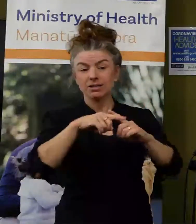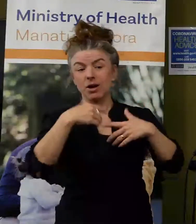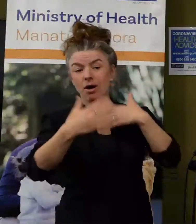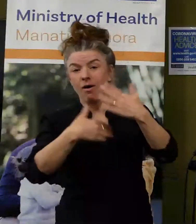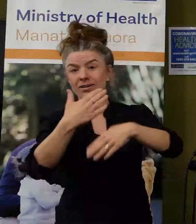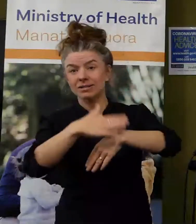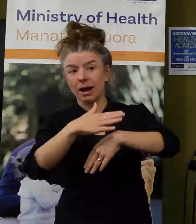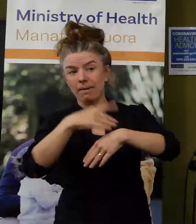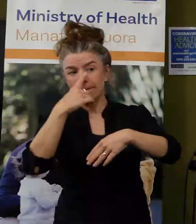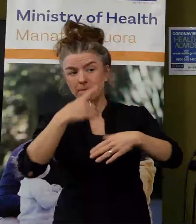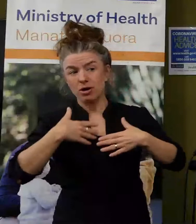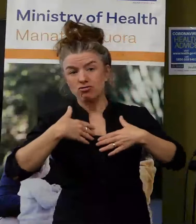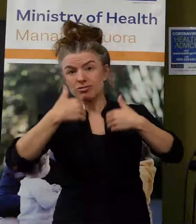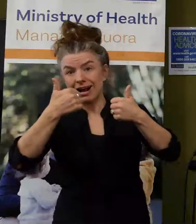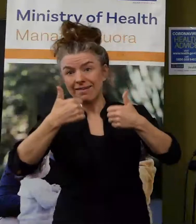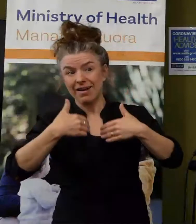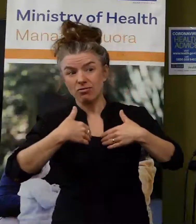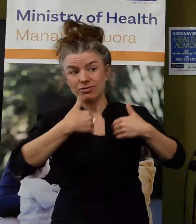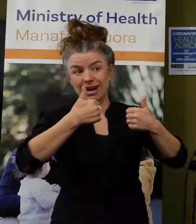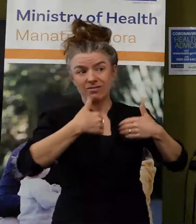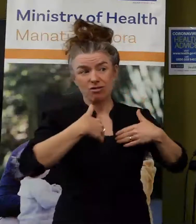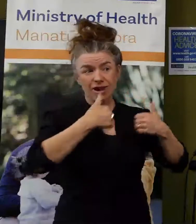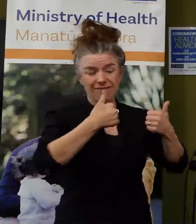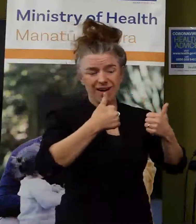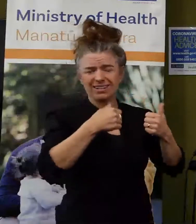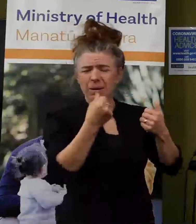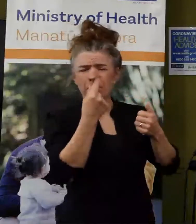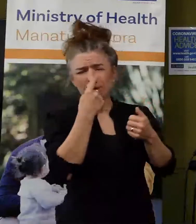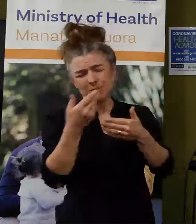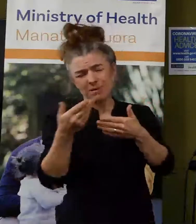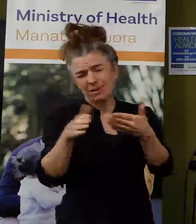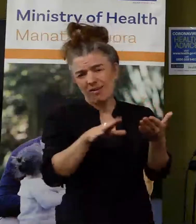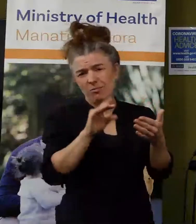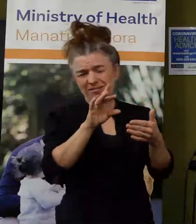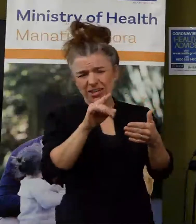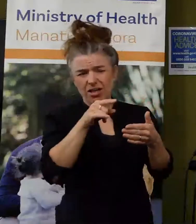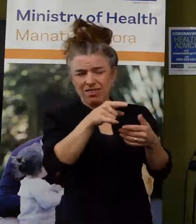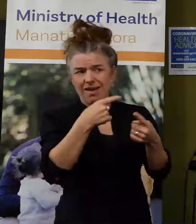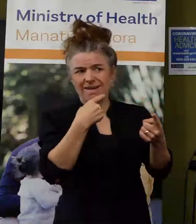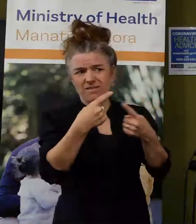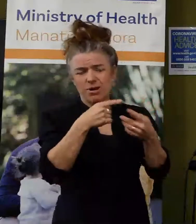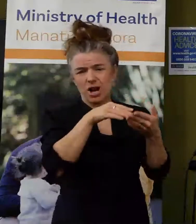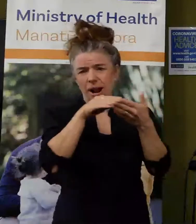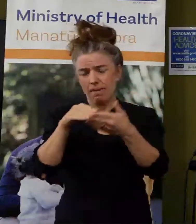recover and/or some people may die as a result of that infection, it will inform the science greatly.